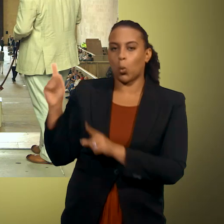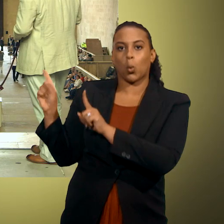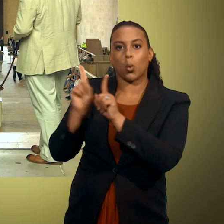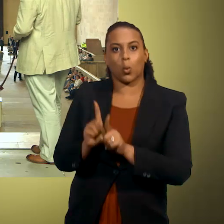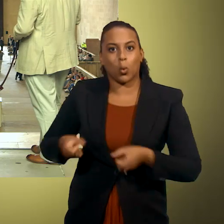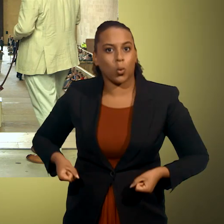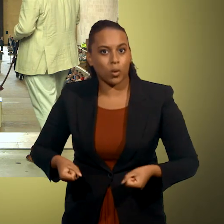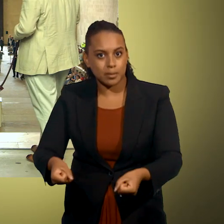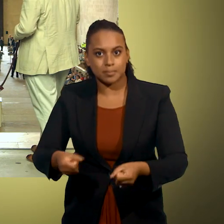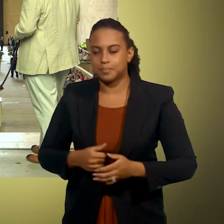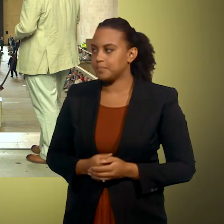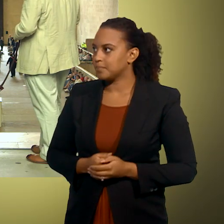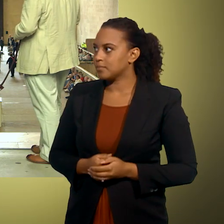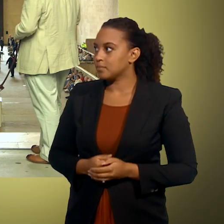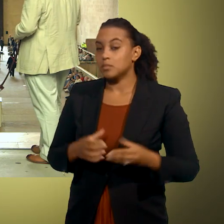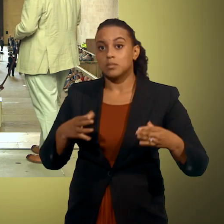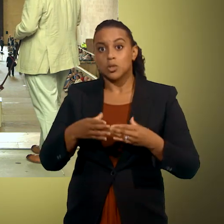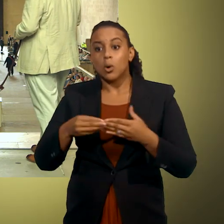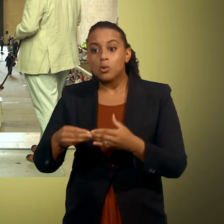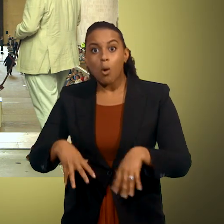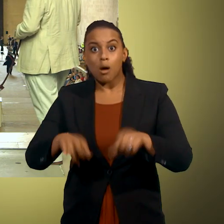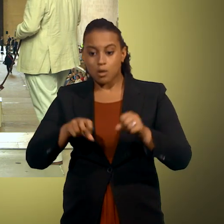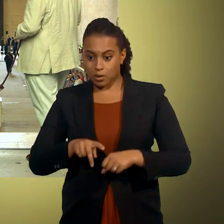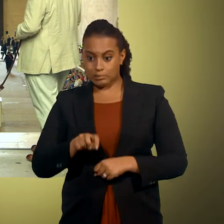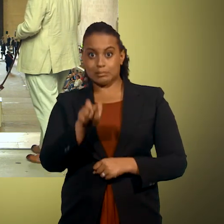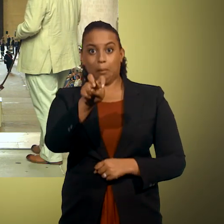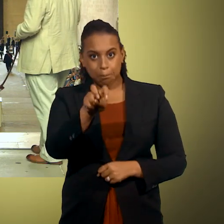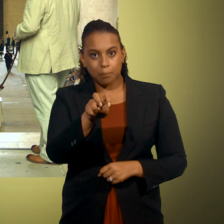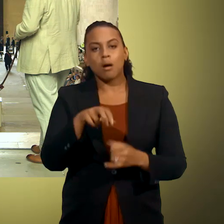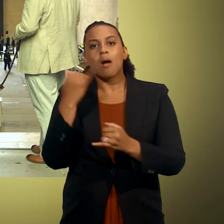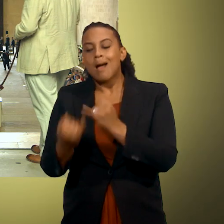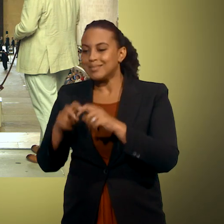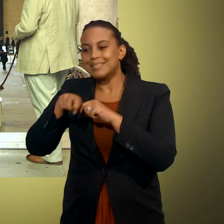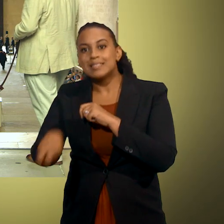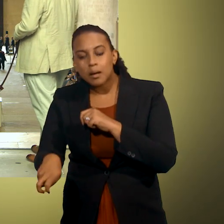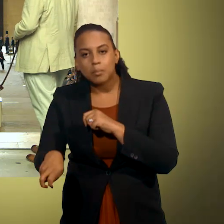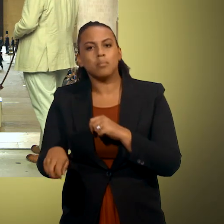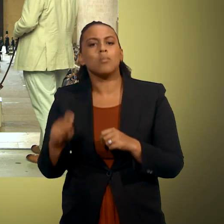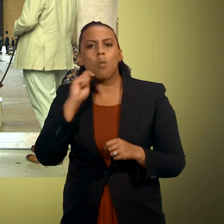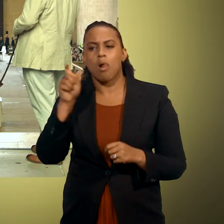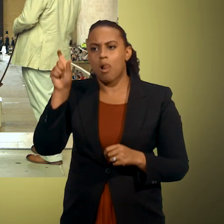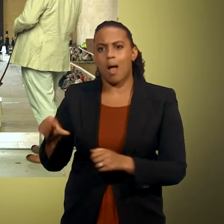There are steps at the start and at the end of the tour, but a Visitor Assistant will escort you on a step-free route.